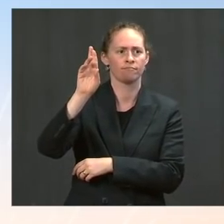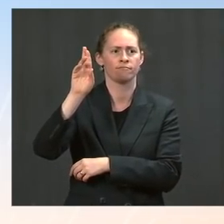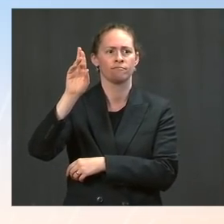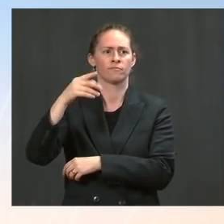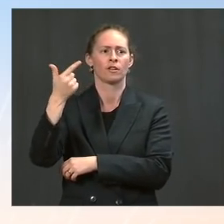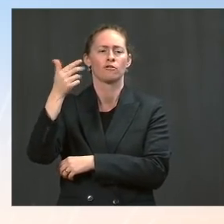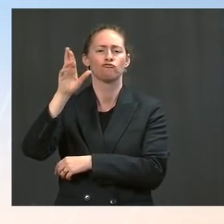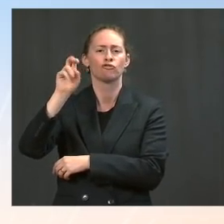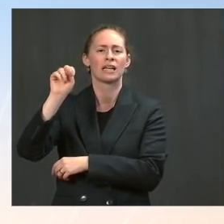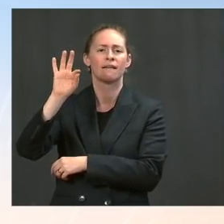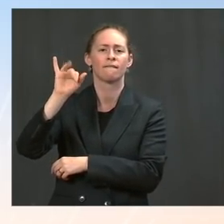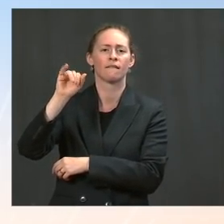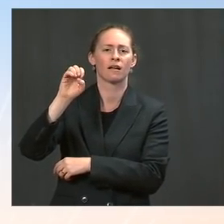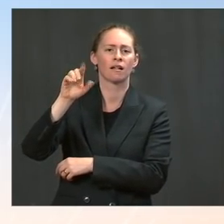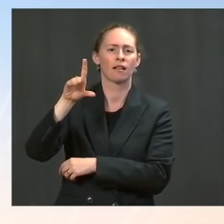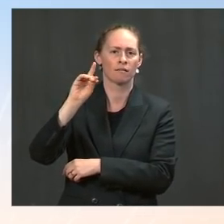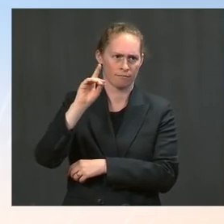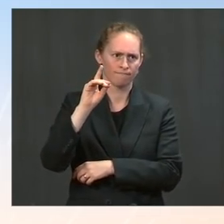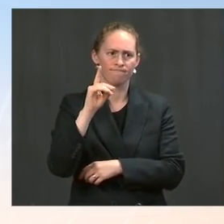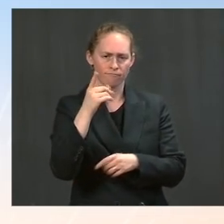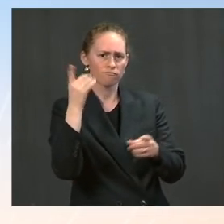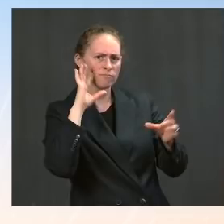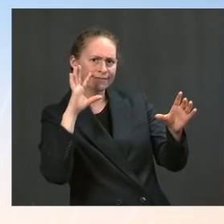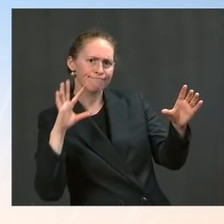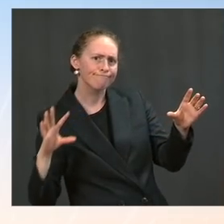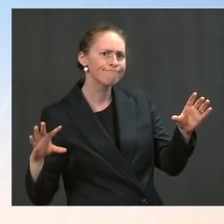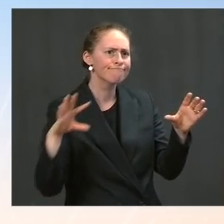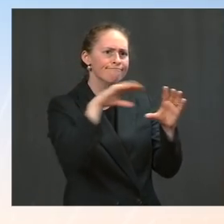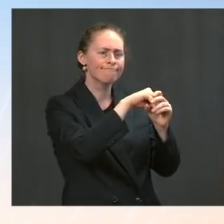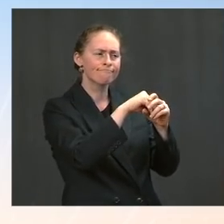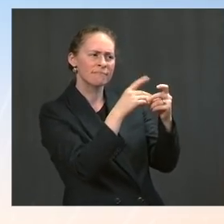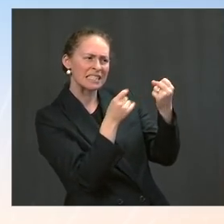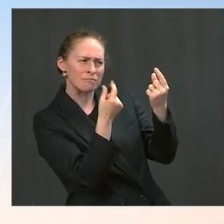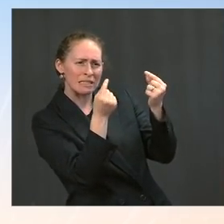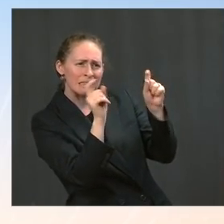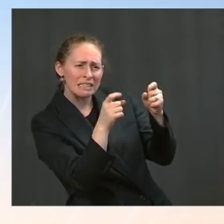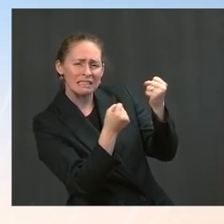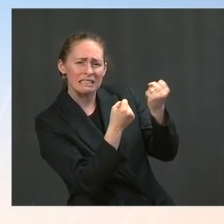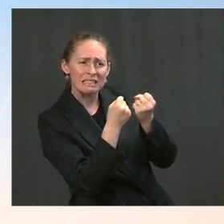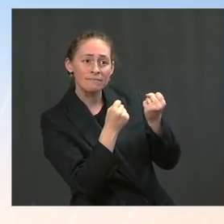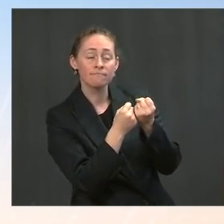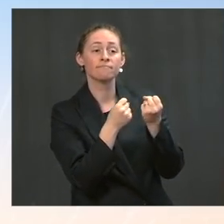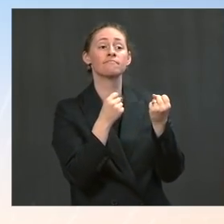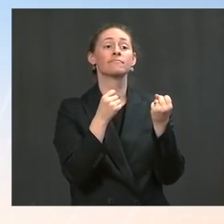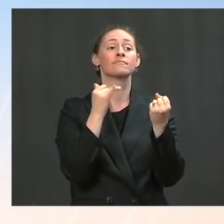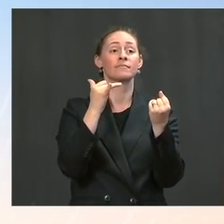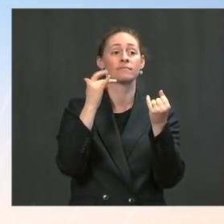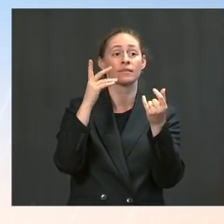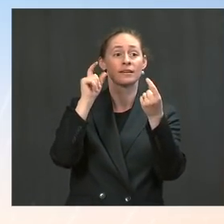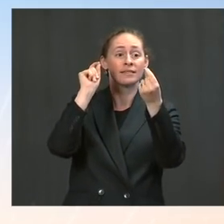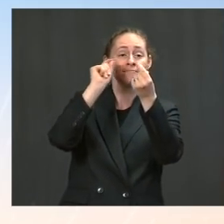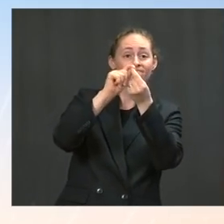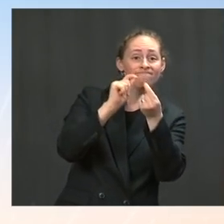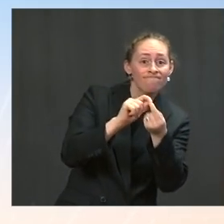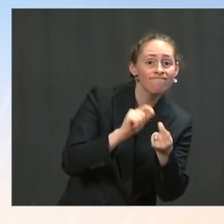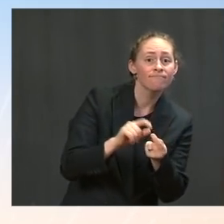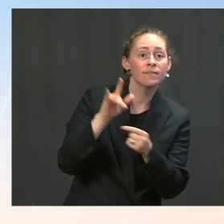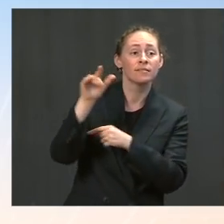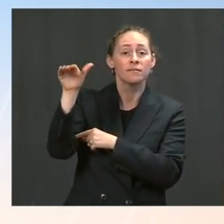and playing a front-and-center role for the United States government. But in terms of specifics on Zimbabwe or Angola, I would point you to the State Department.